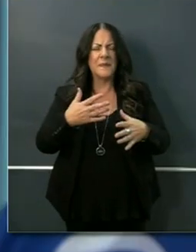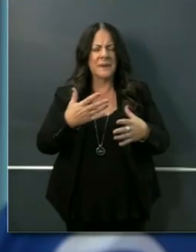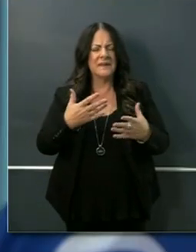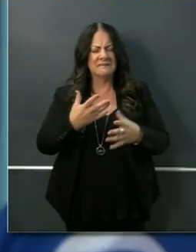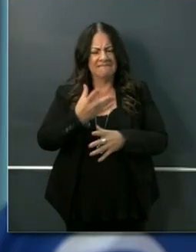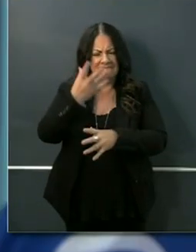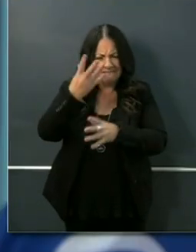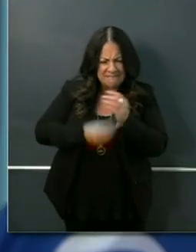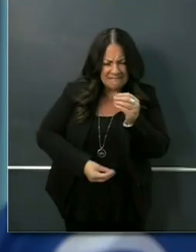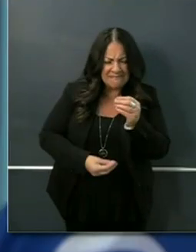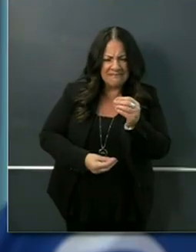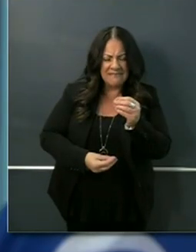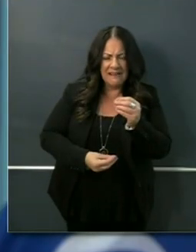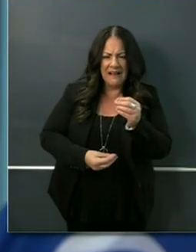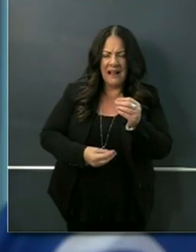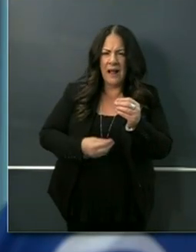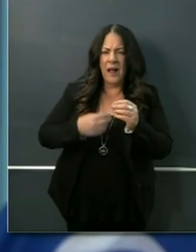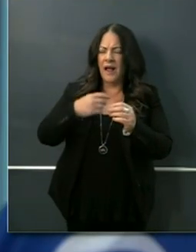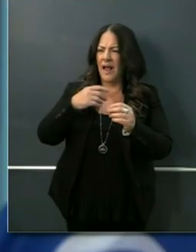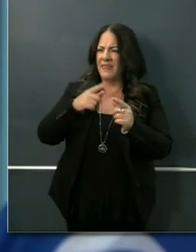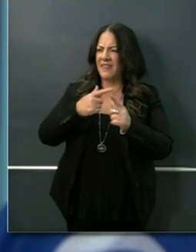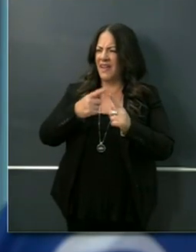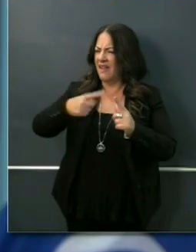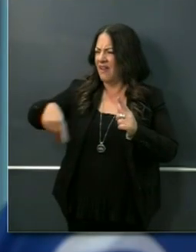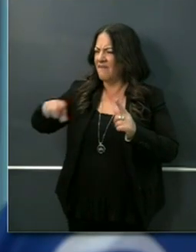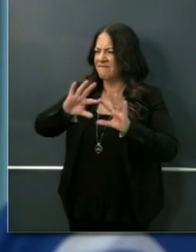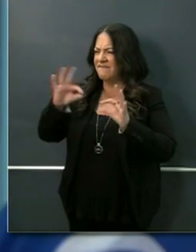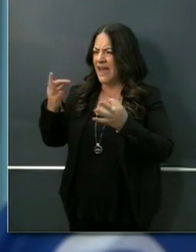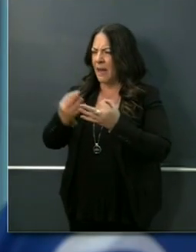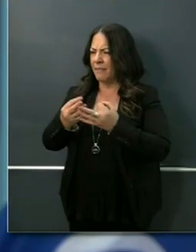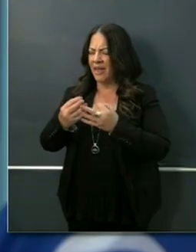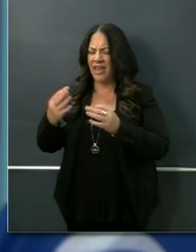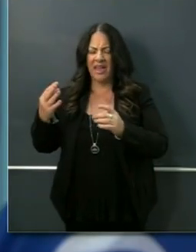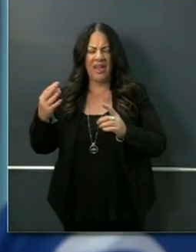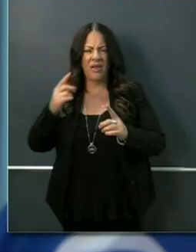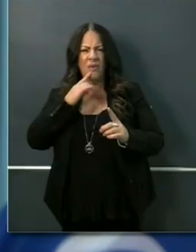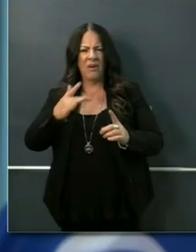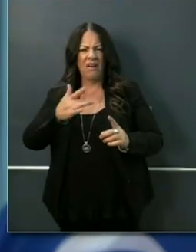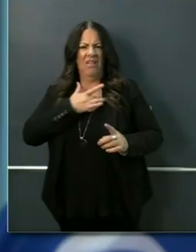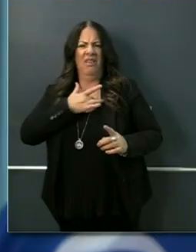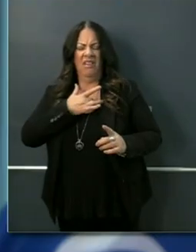SHAPE OR FORM TO DO JUSTICE TO THOSE INDIVIDUALS. THOSE NUMBERS